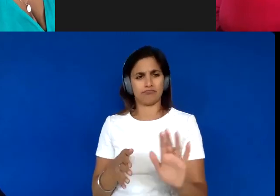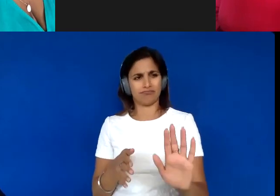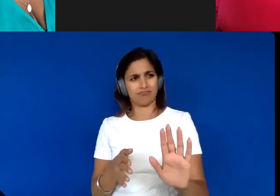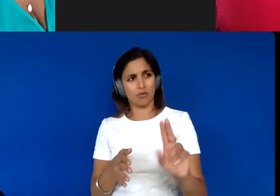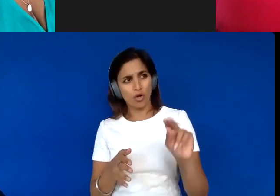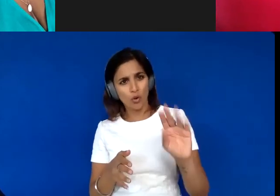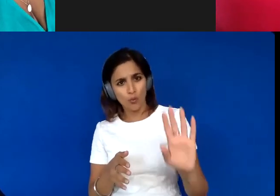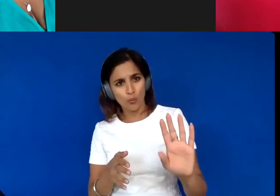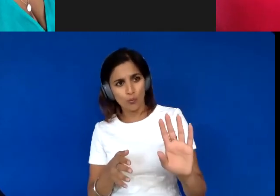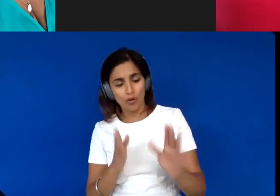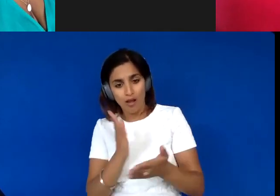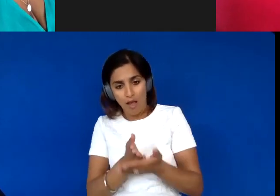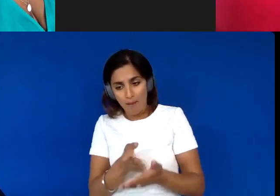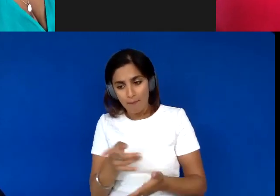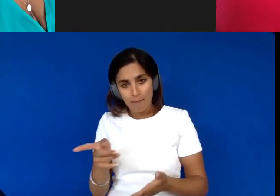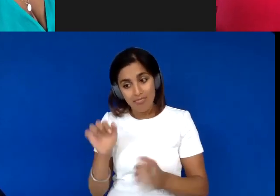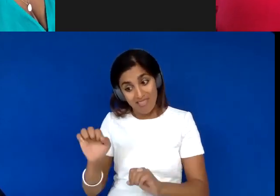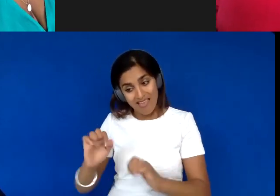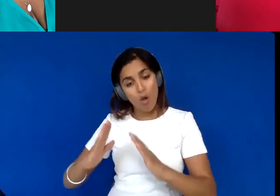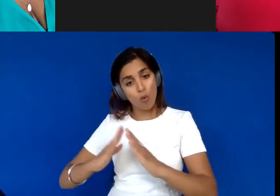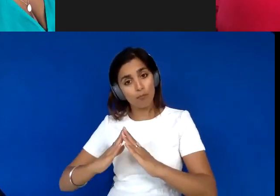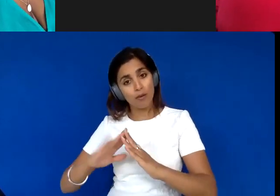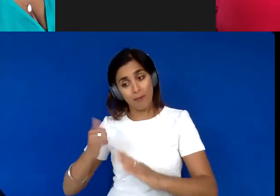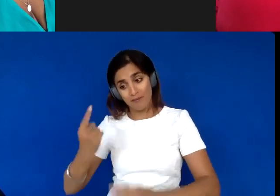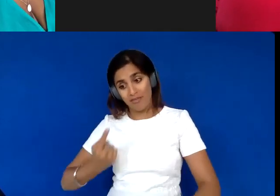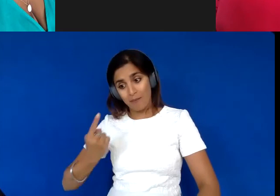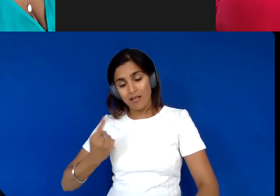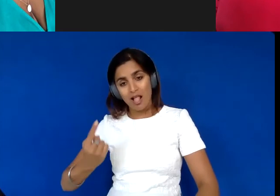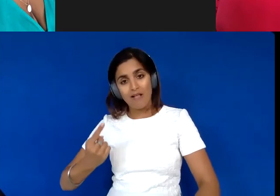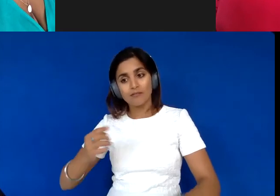within their home they may not have been raised in an environment that would have